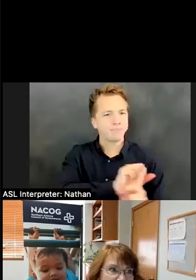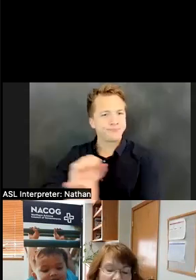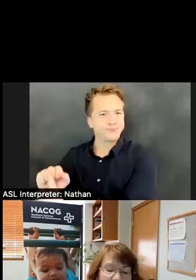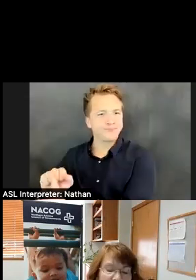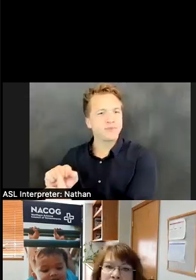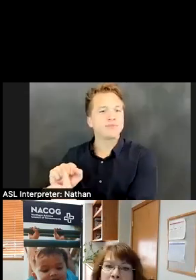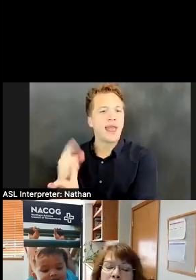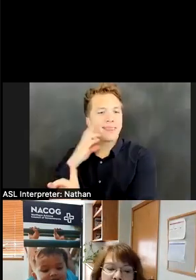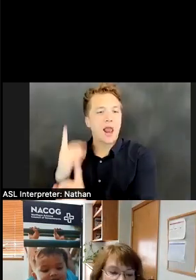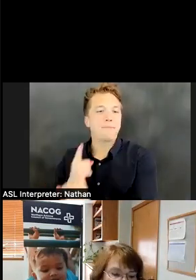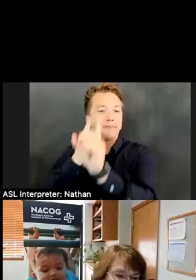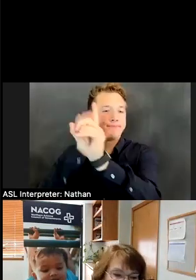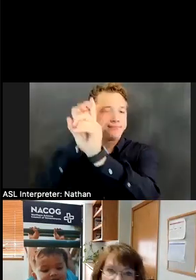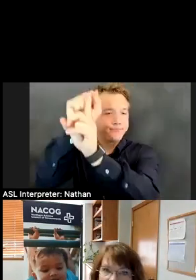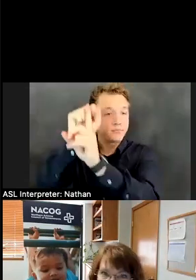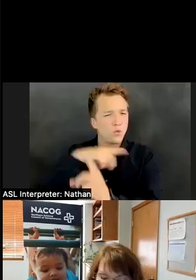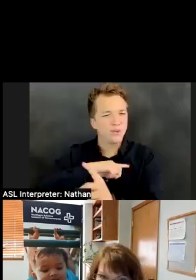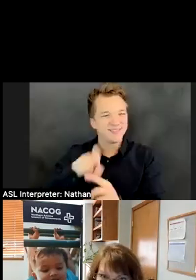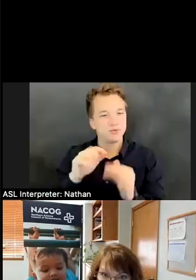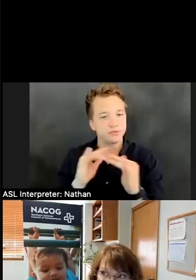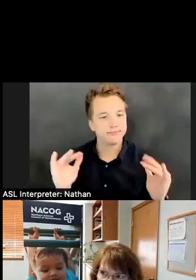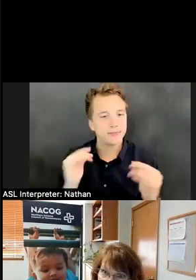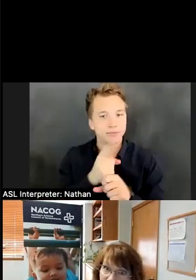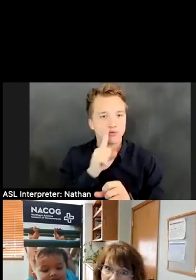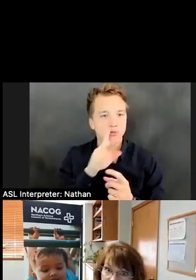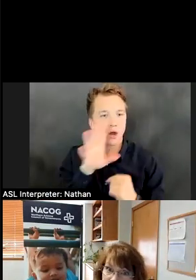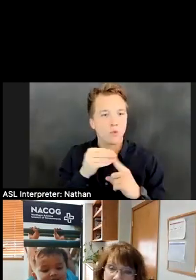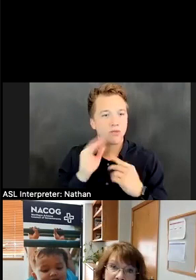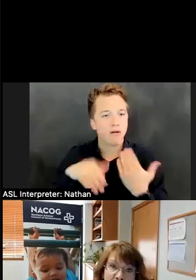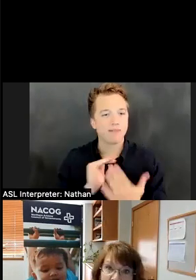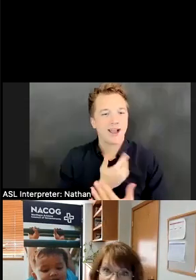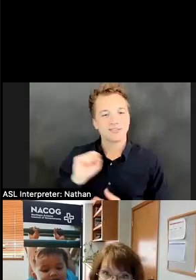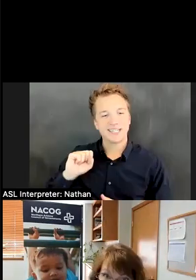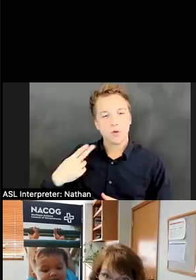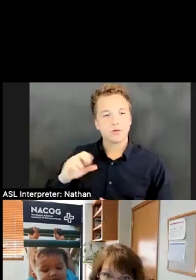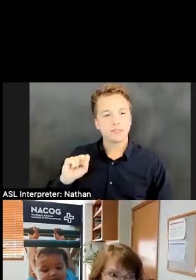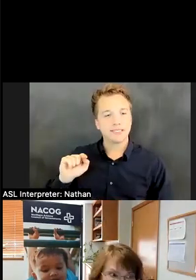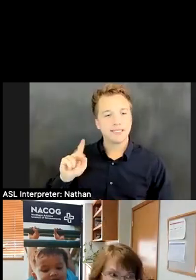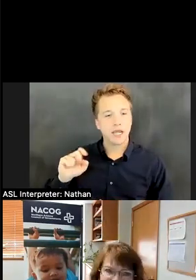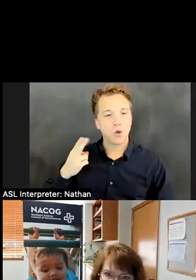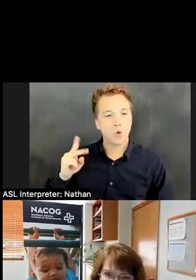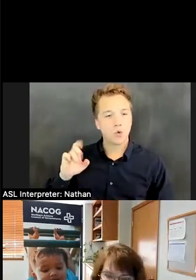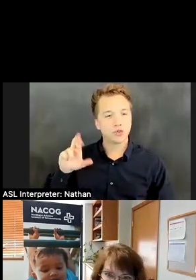We need to ensure that we're reaching out to all of our stakeholders. We need to, as I said, our governing body—we need to share this with them.